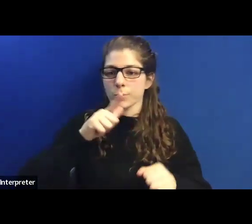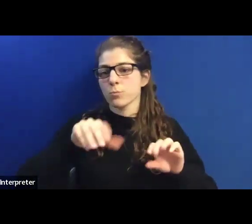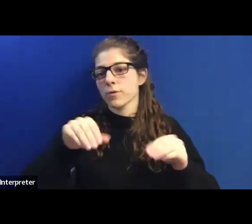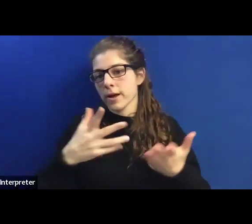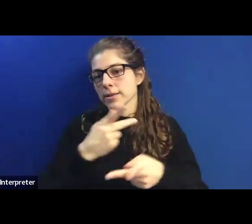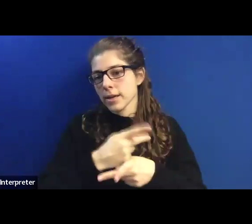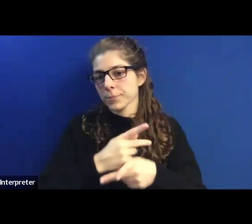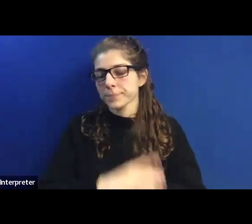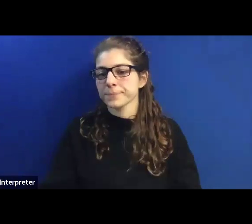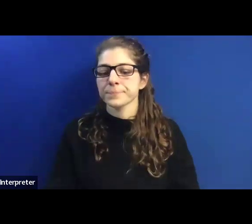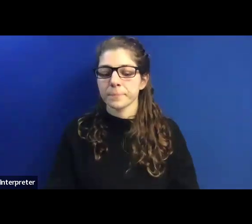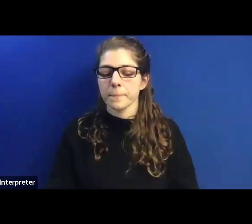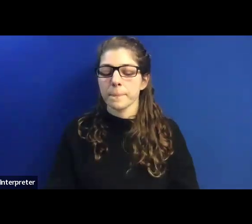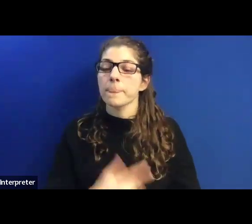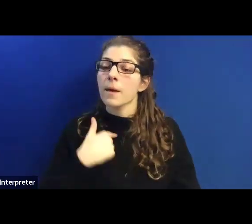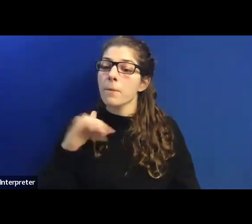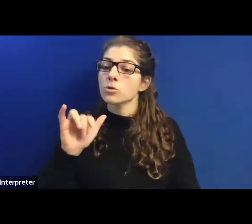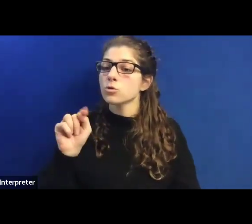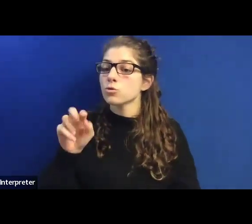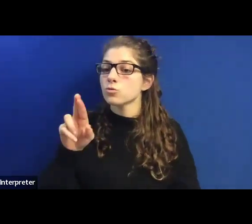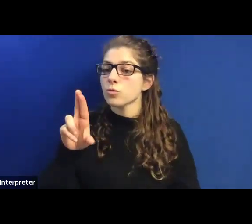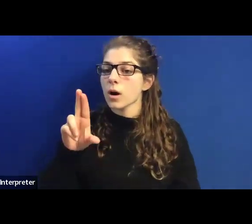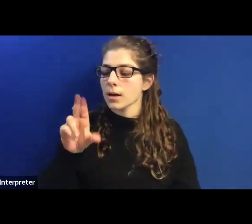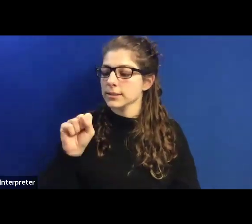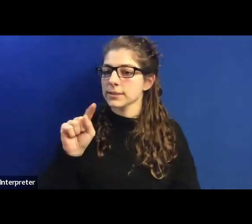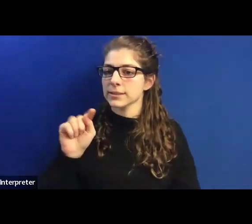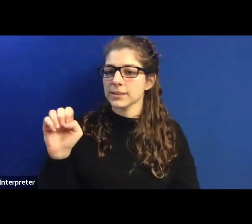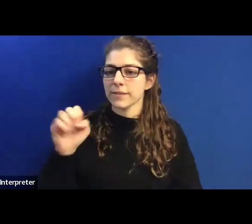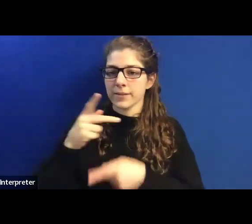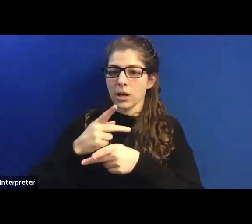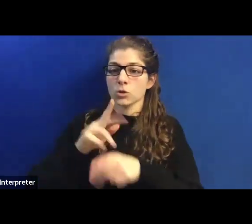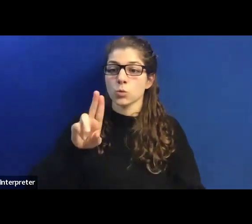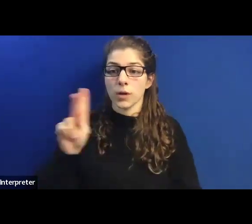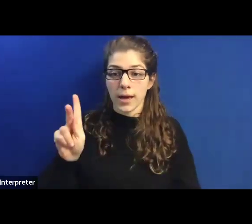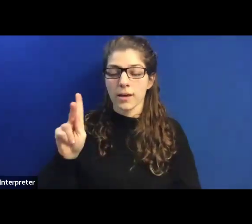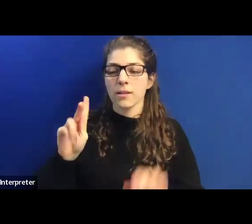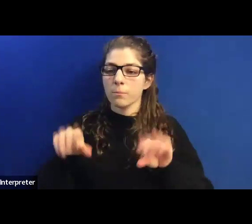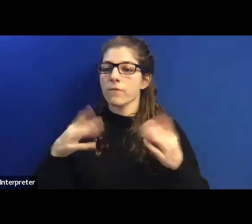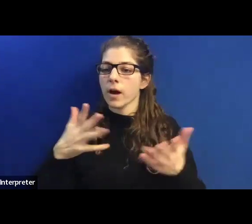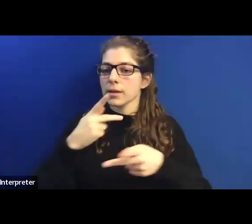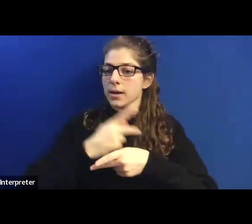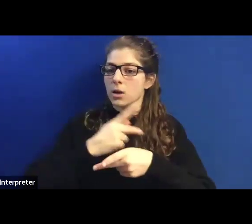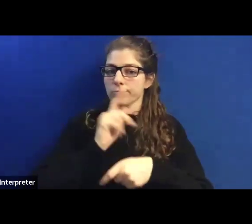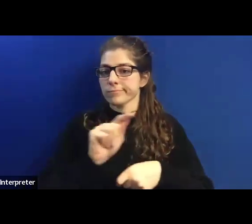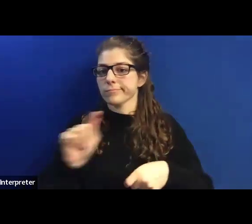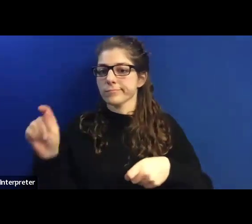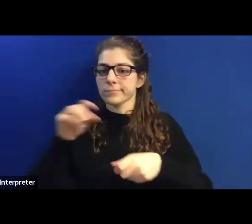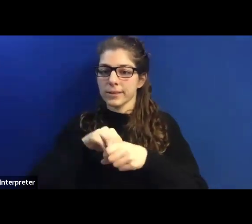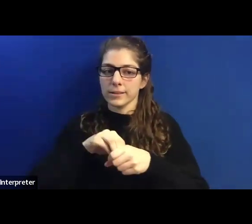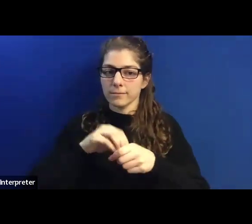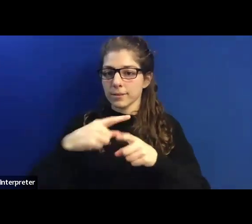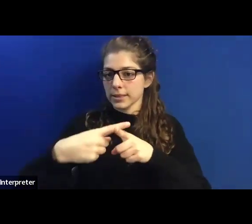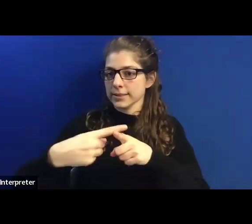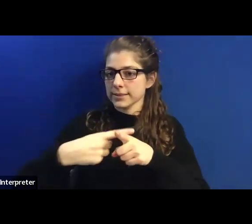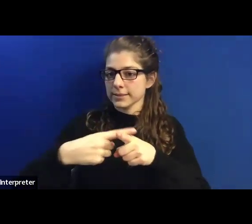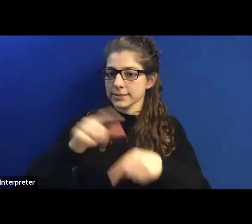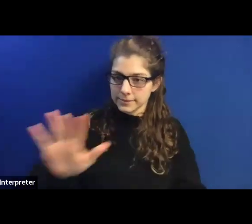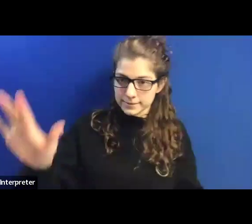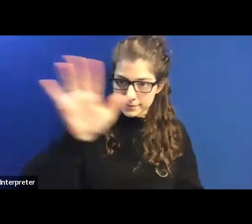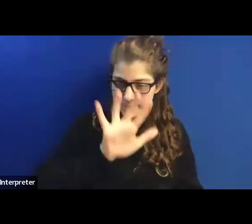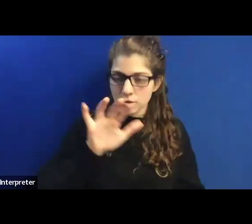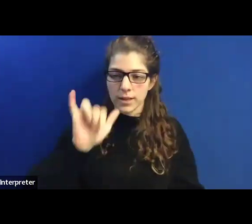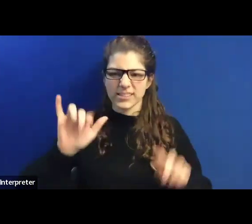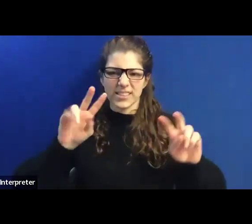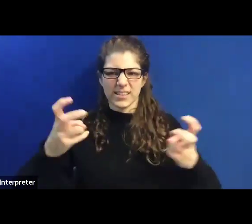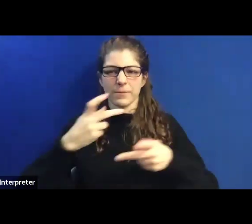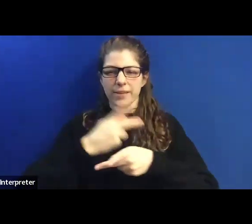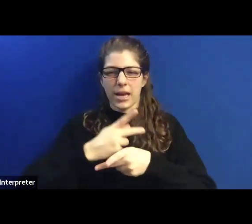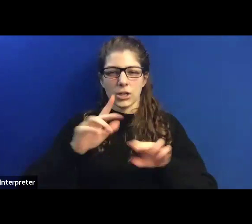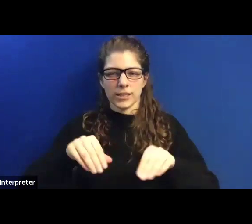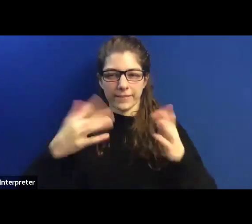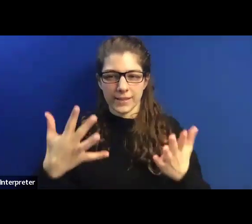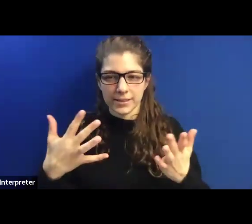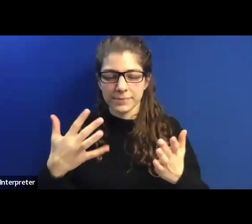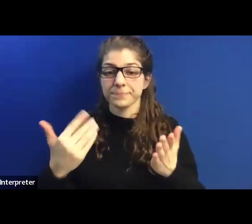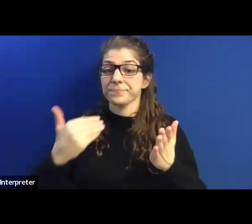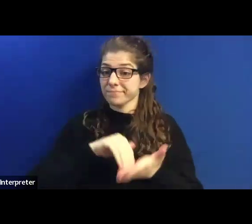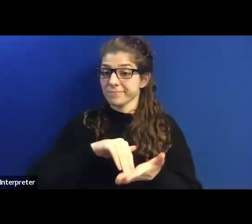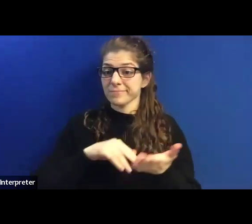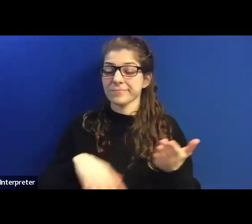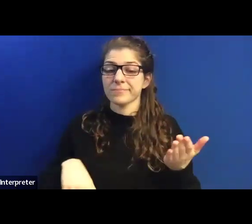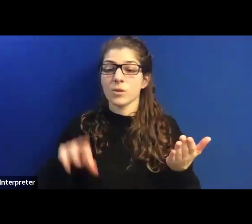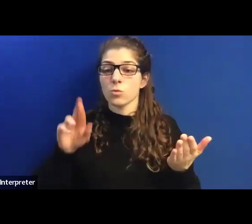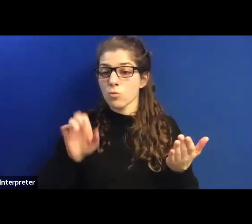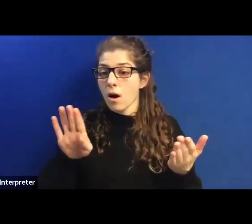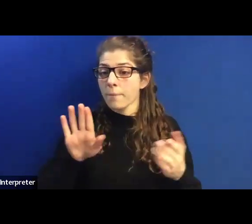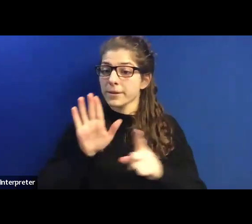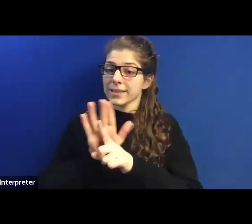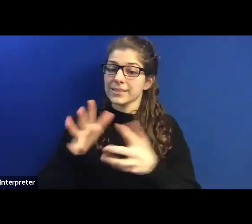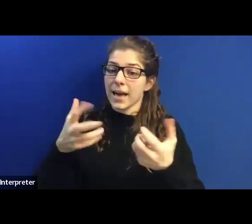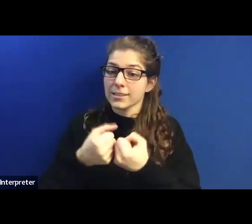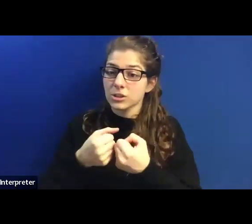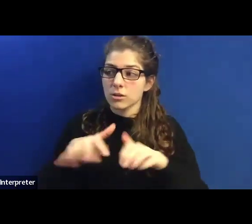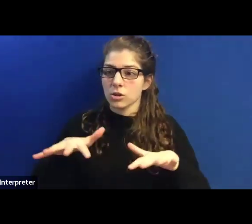I'm also a trustee of cares U.K., and they provide care to those in the United Kingdom, so that's the whole theme of caregiving, and again Rob's accident has shifted me in this direction.